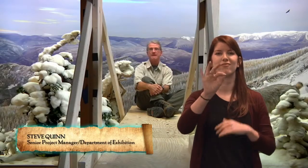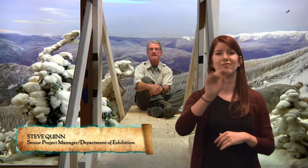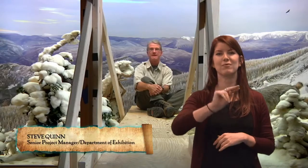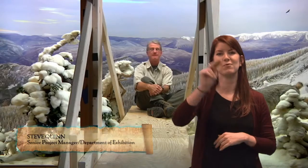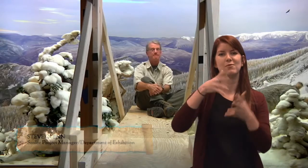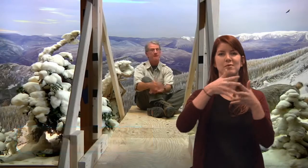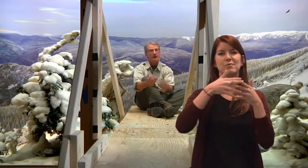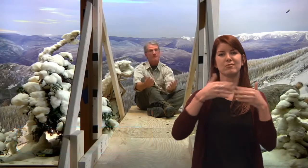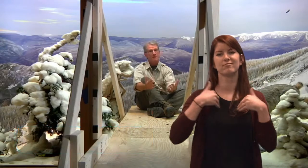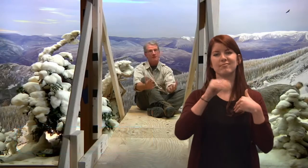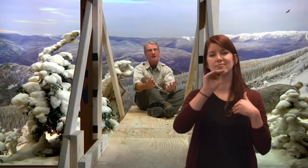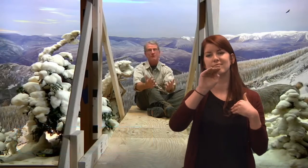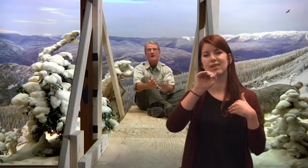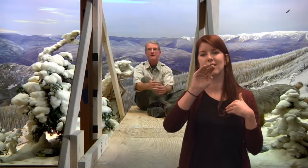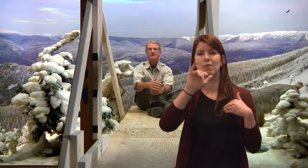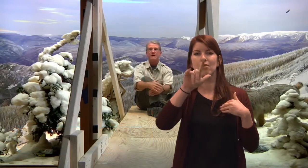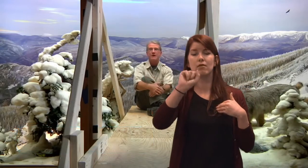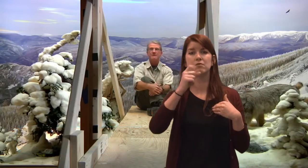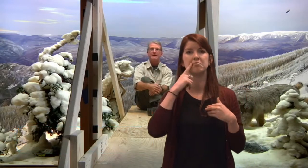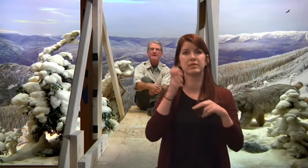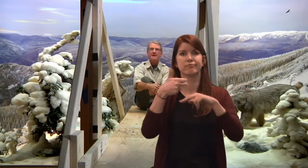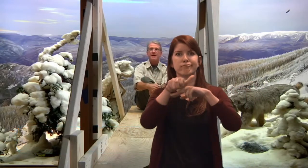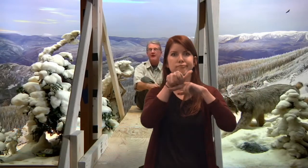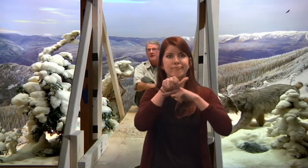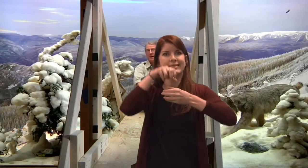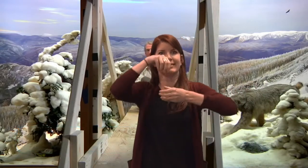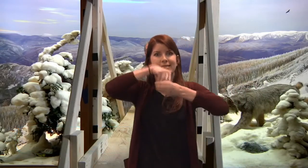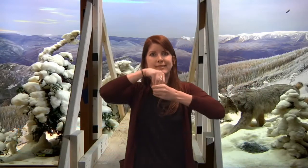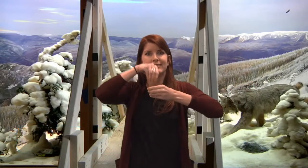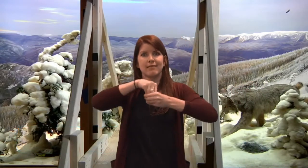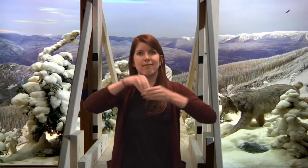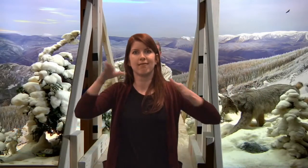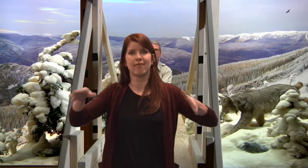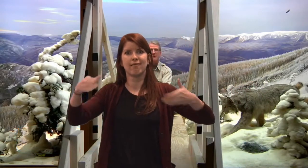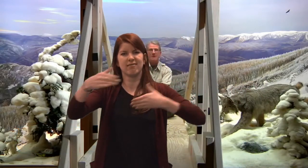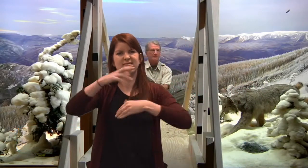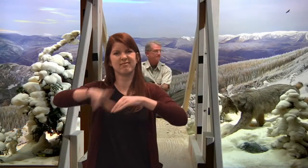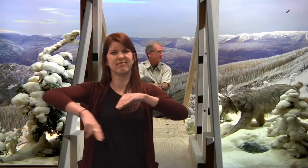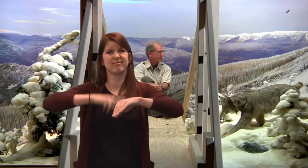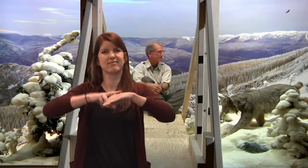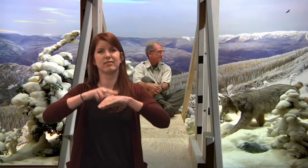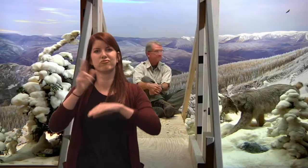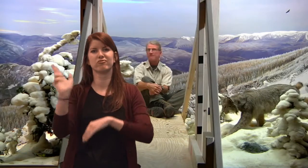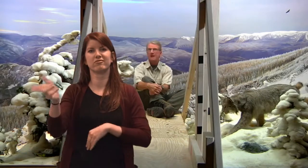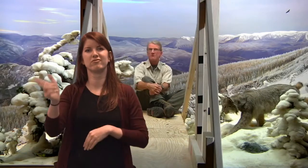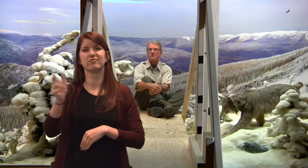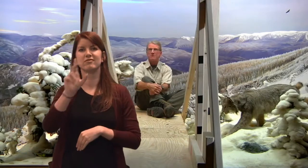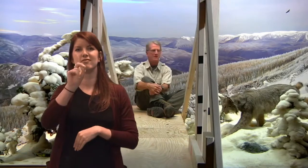I'm sitting right inside a natural history diorama as we speak.